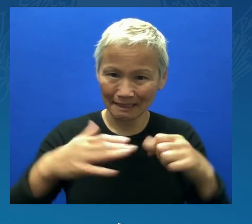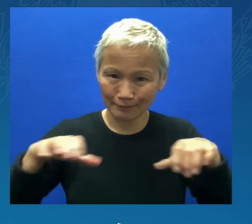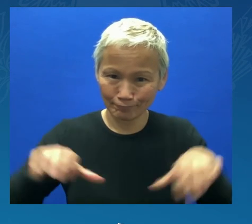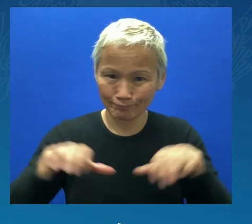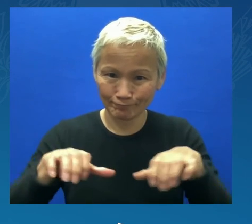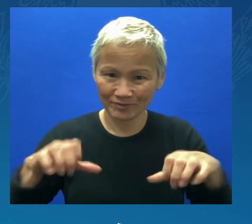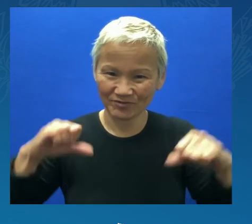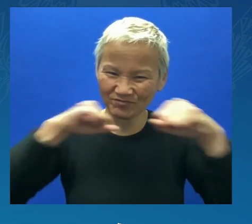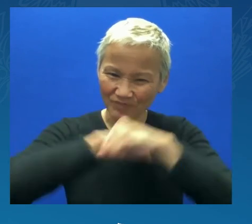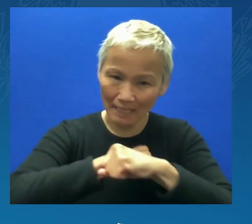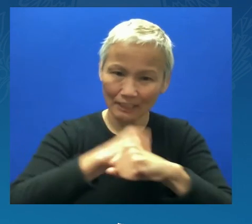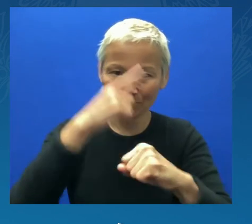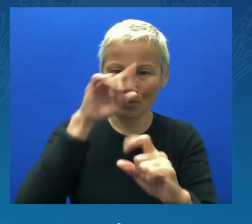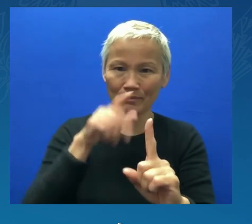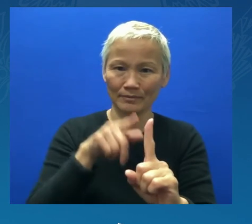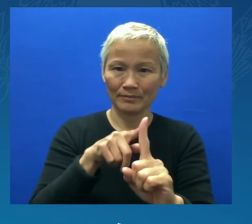And so that's where we are right now.